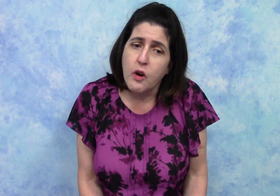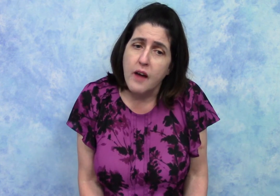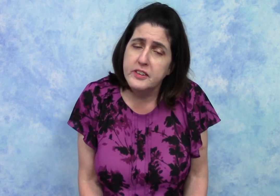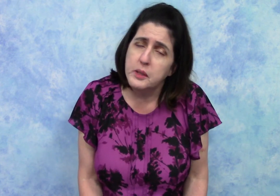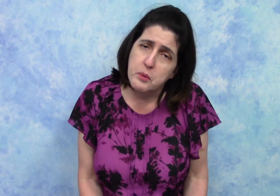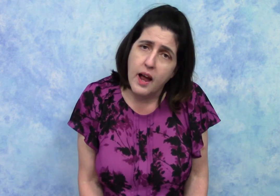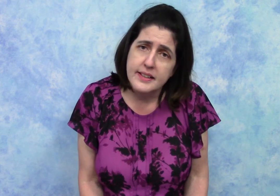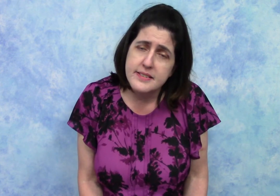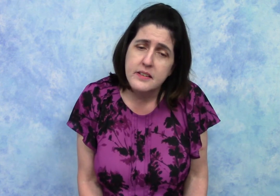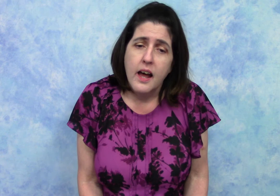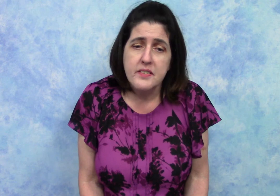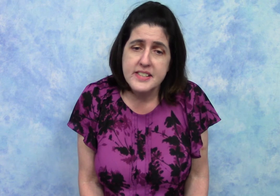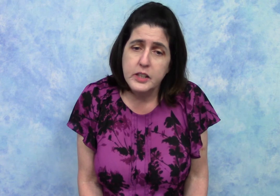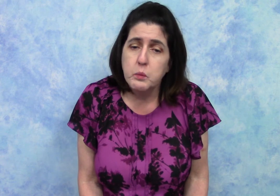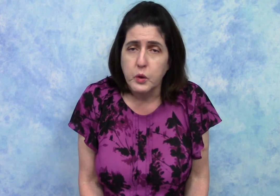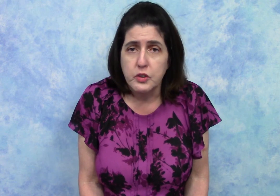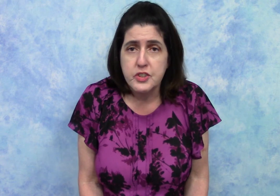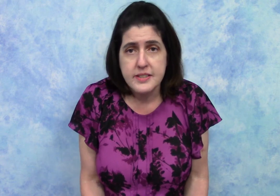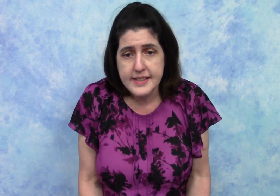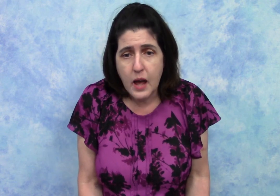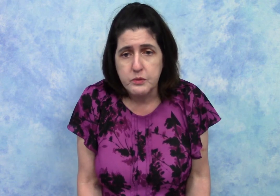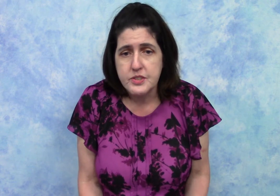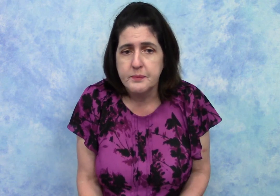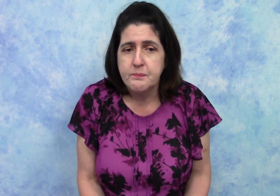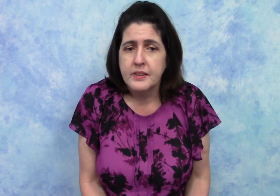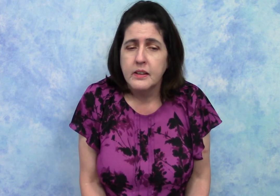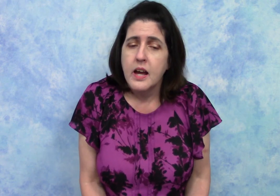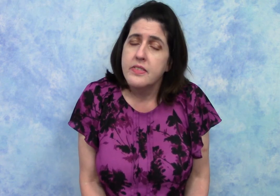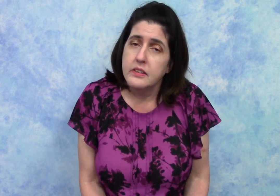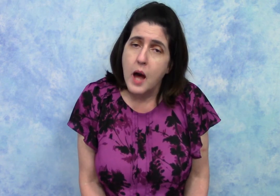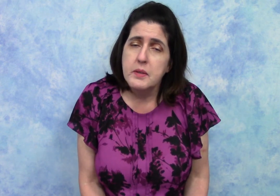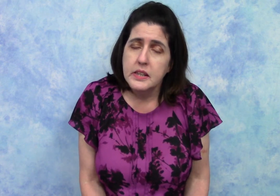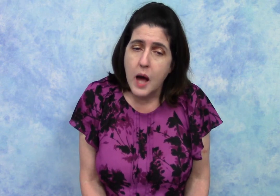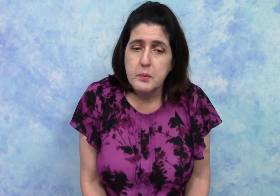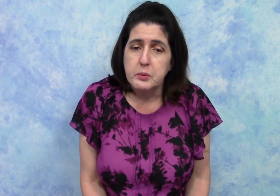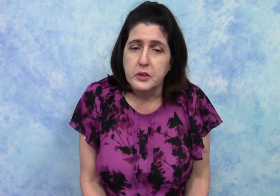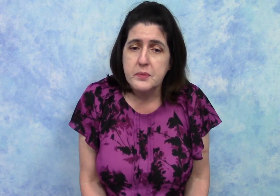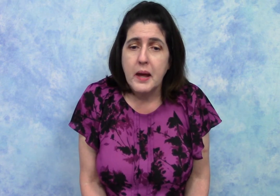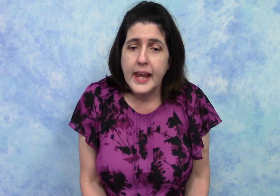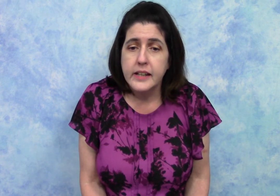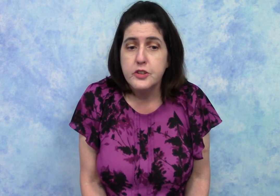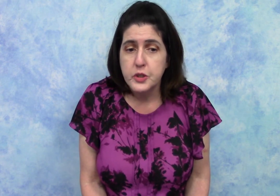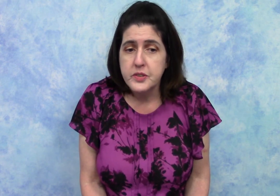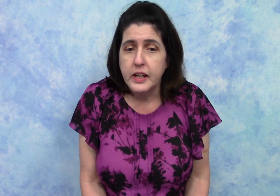often comprised of silly words and sounds. The Llama Llama books by Anna Dudeny are a